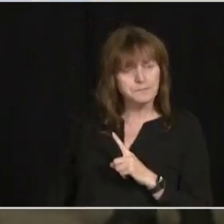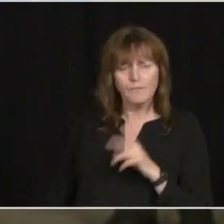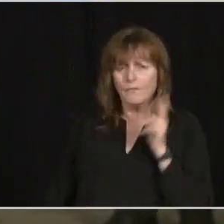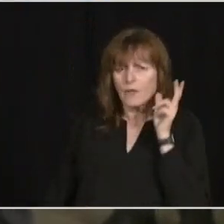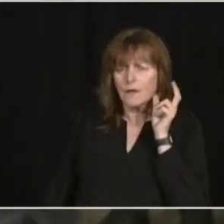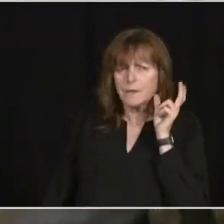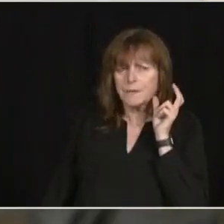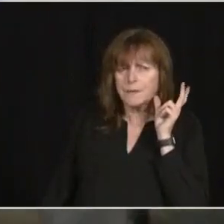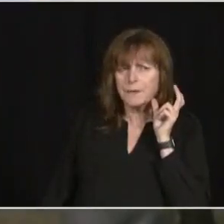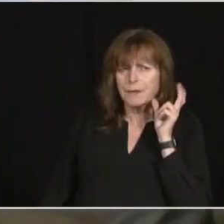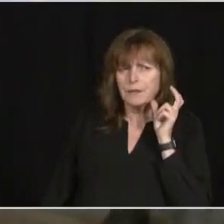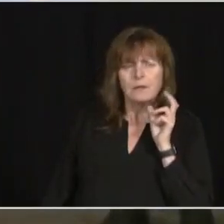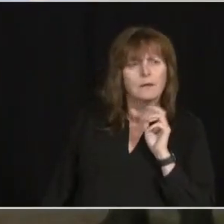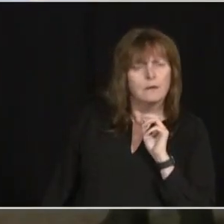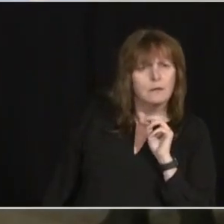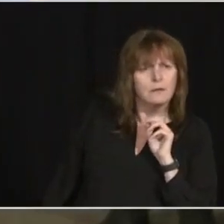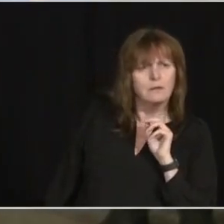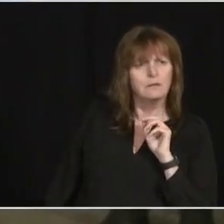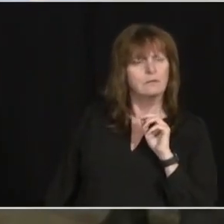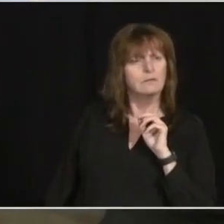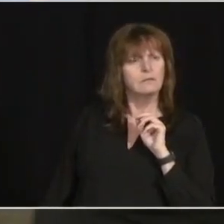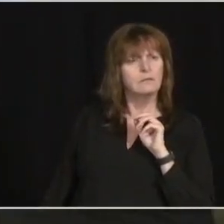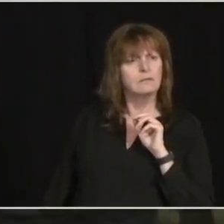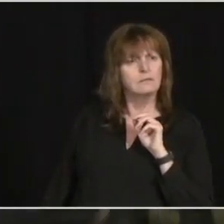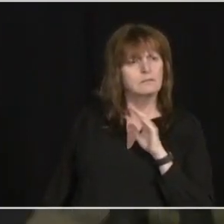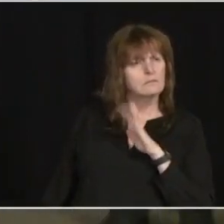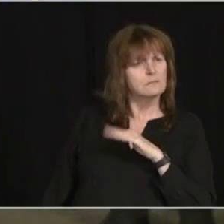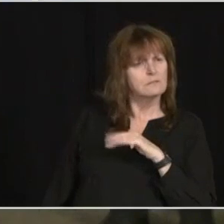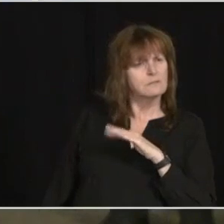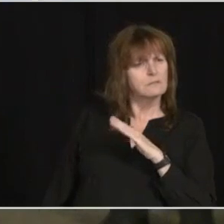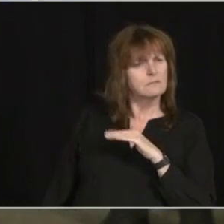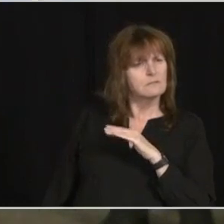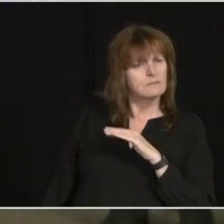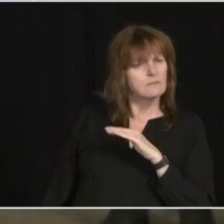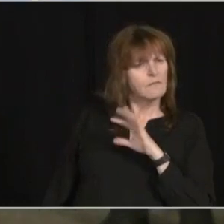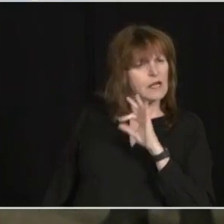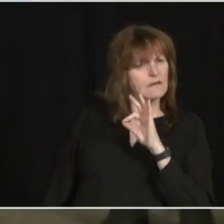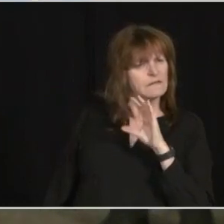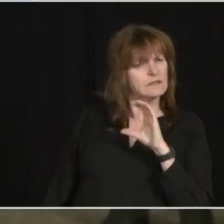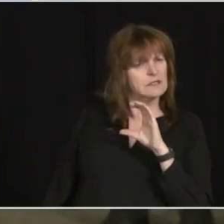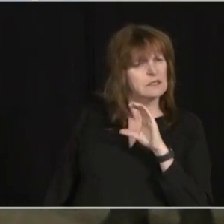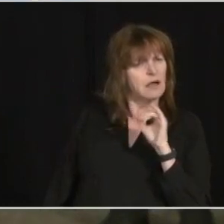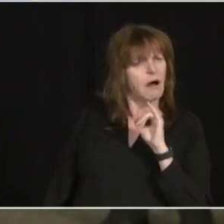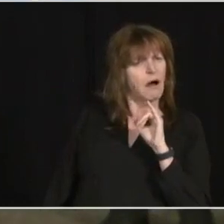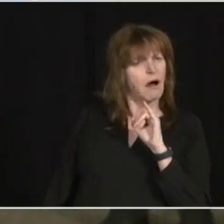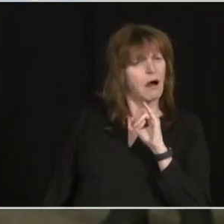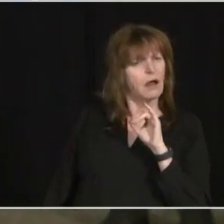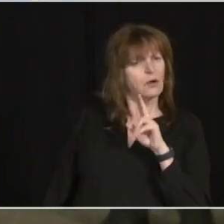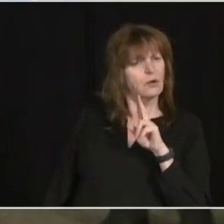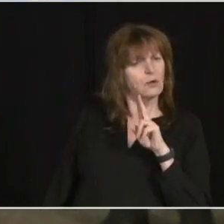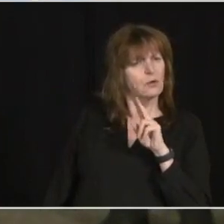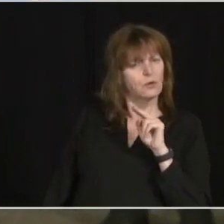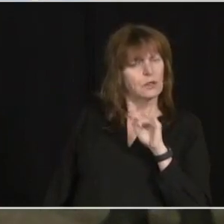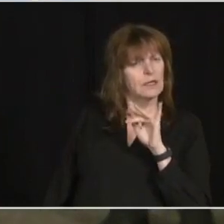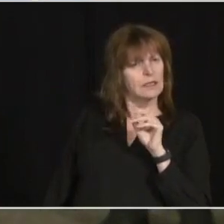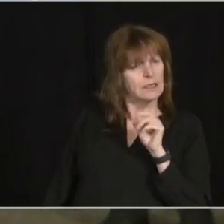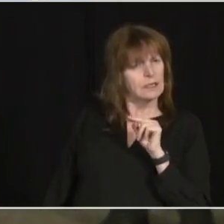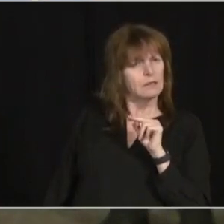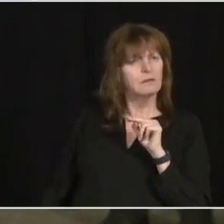Fullerton. Minister, the SEIU union is calling for the province to take over Anson Place Care Centre and eatonville long-term care